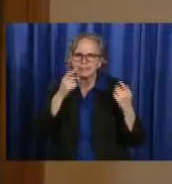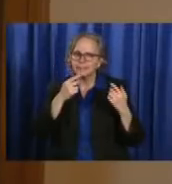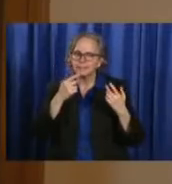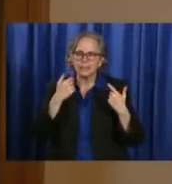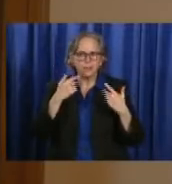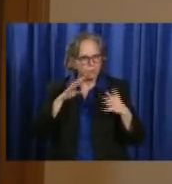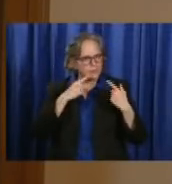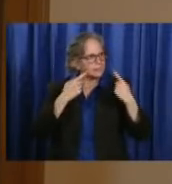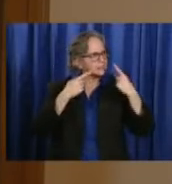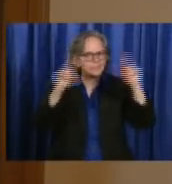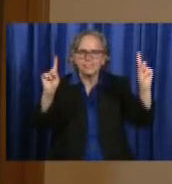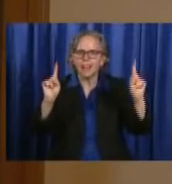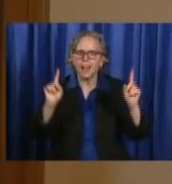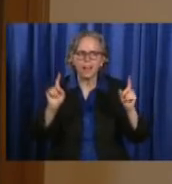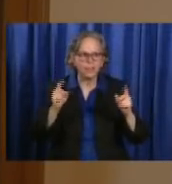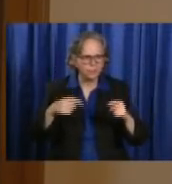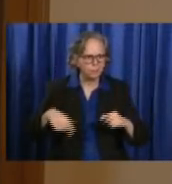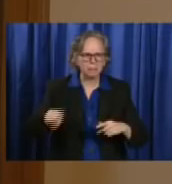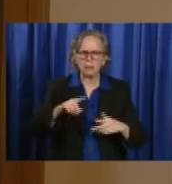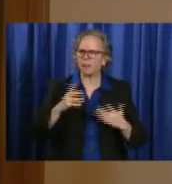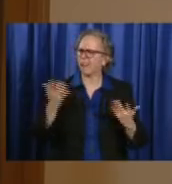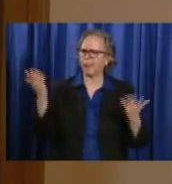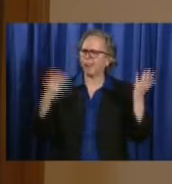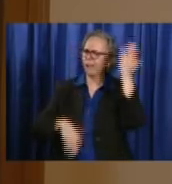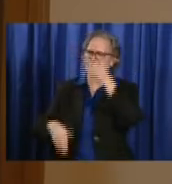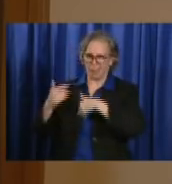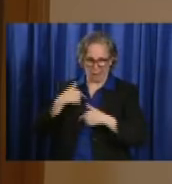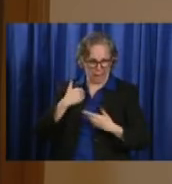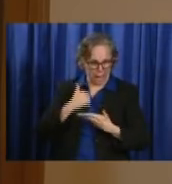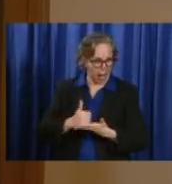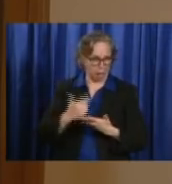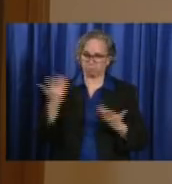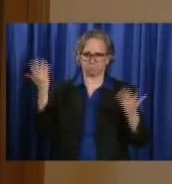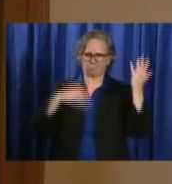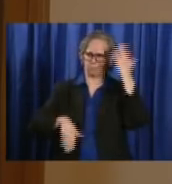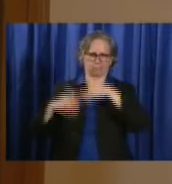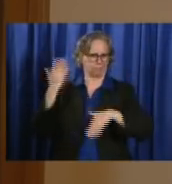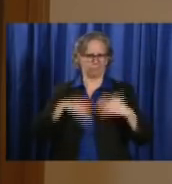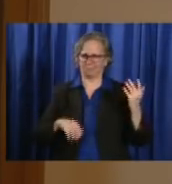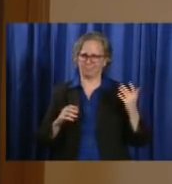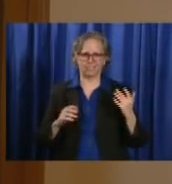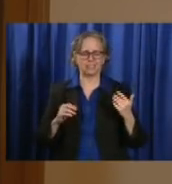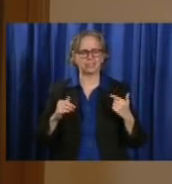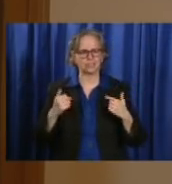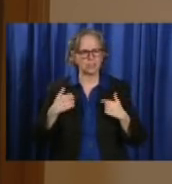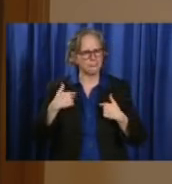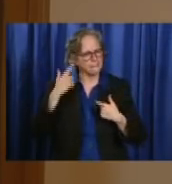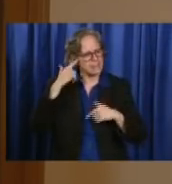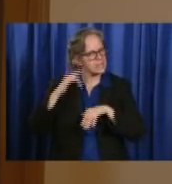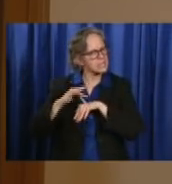ONE OF THE THINGS THAT KEEPS ME UP AT NIGHT IS SAYING WE ARE